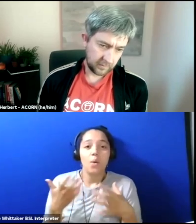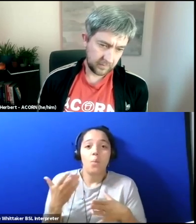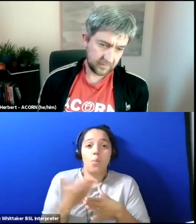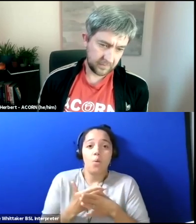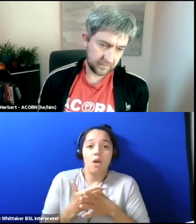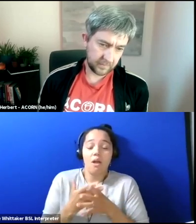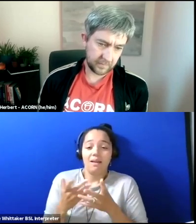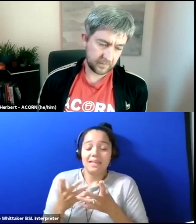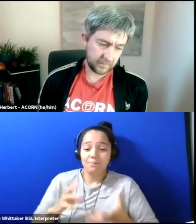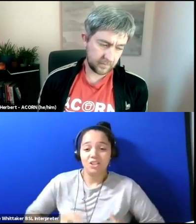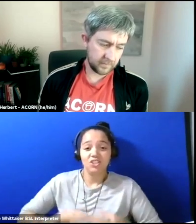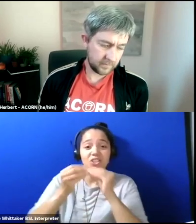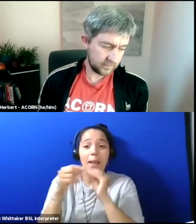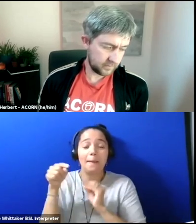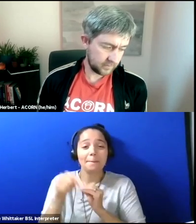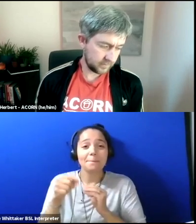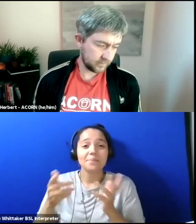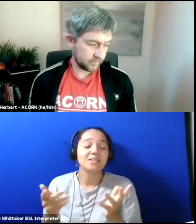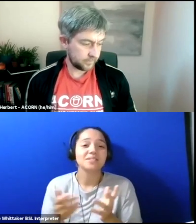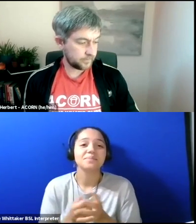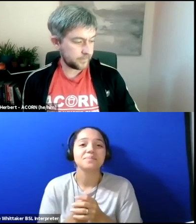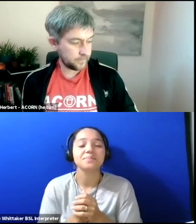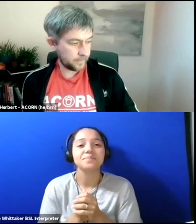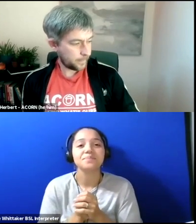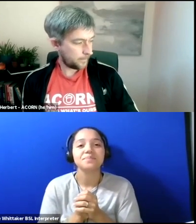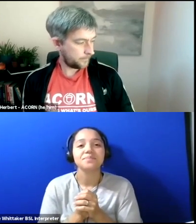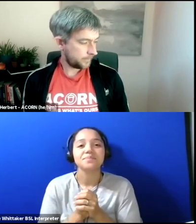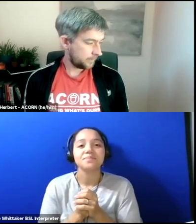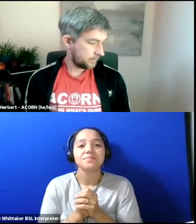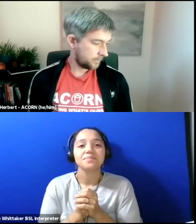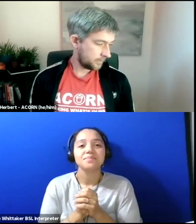been shaped, there's, I guess,